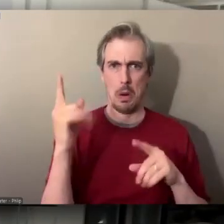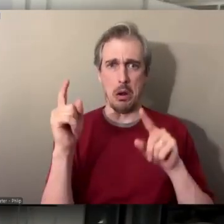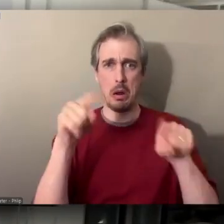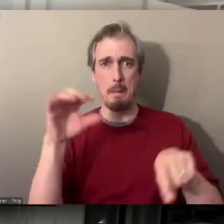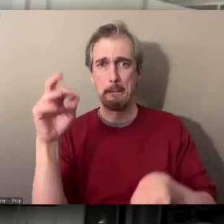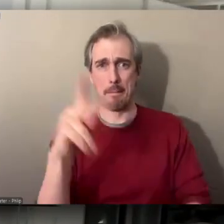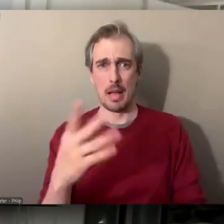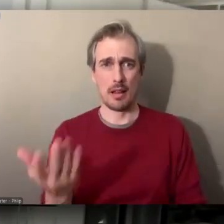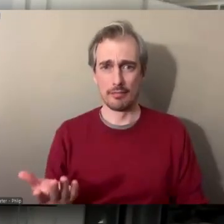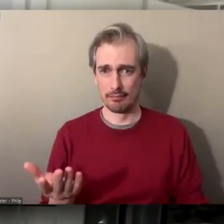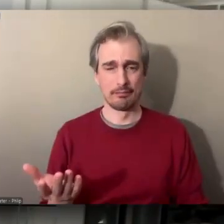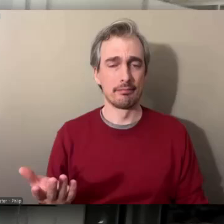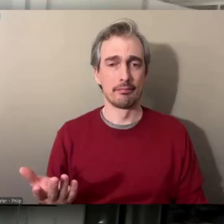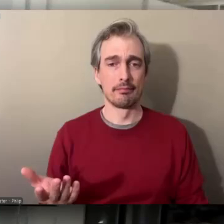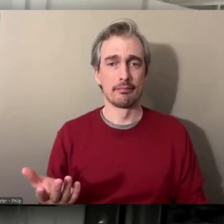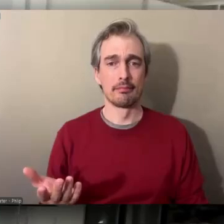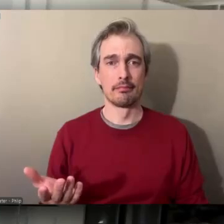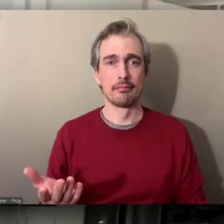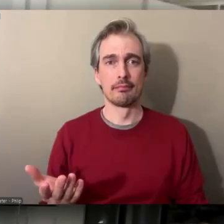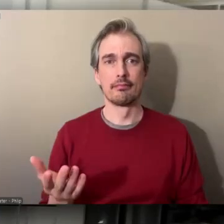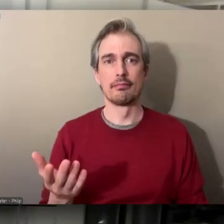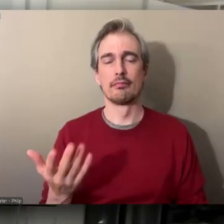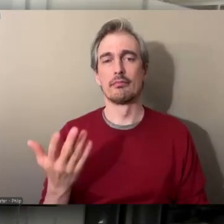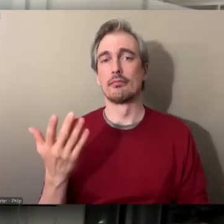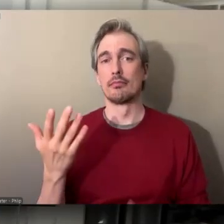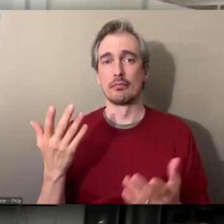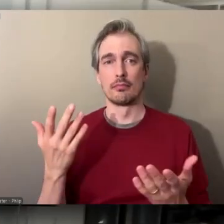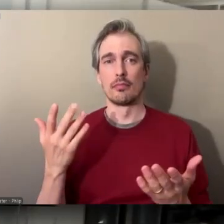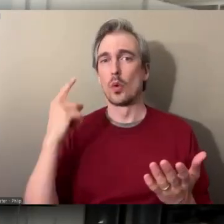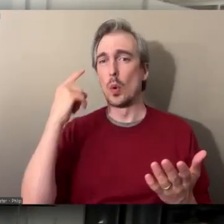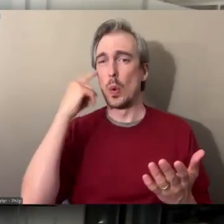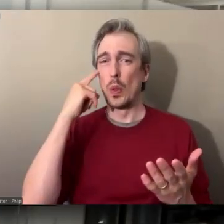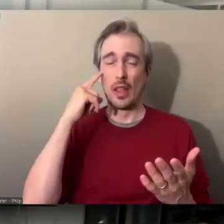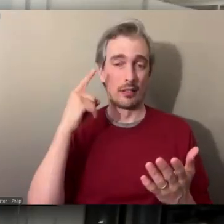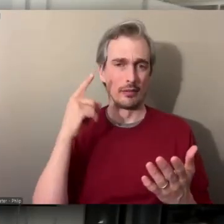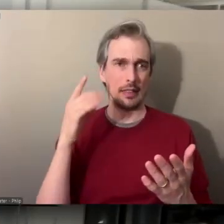experience to be so bad that you're not gonna do it again. But I do actually think in 2024,